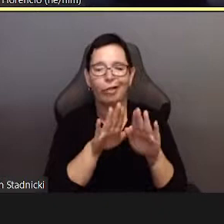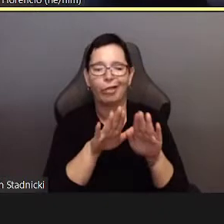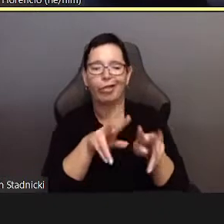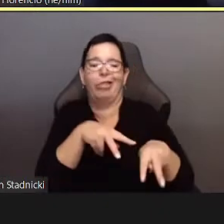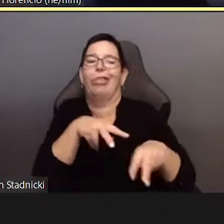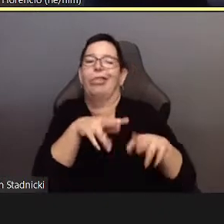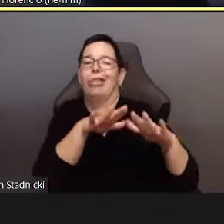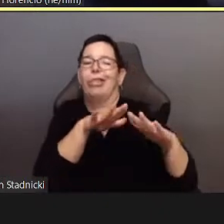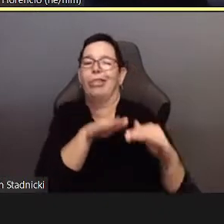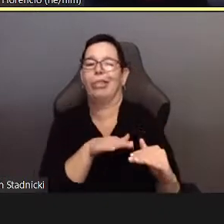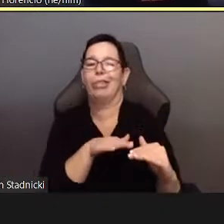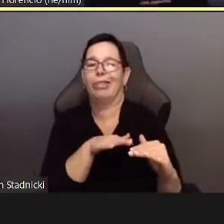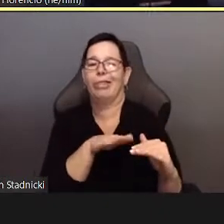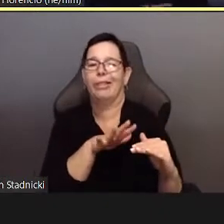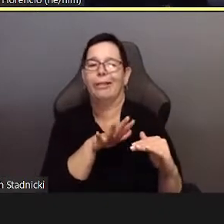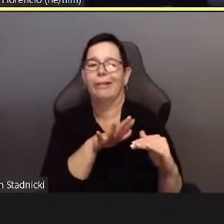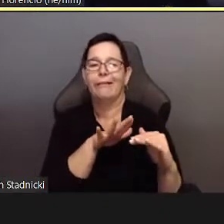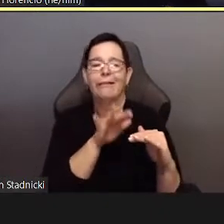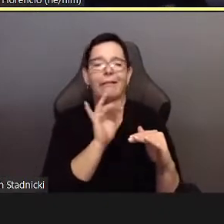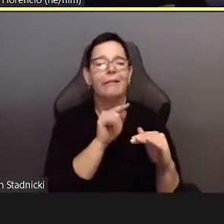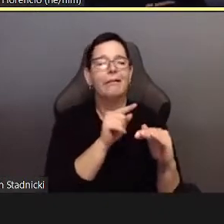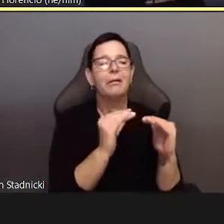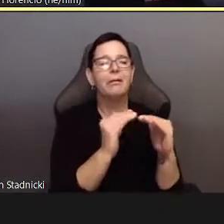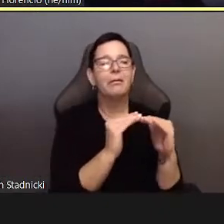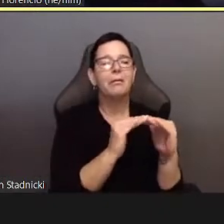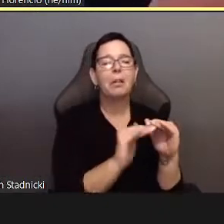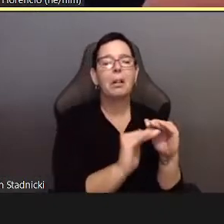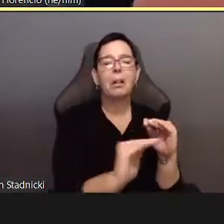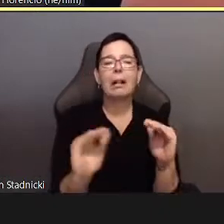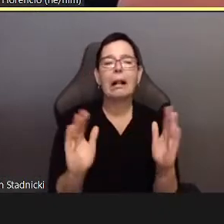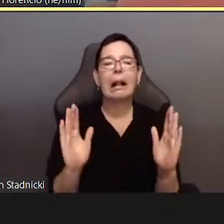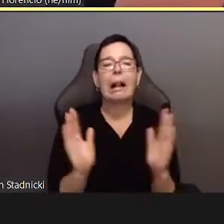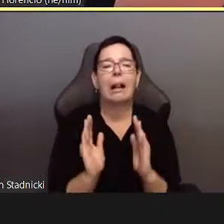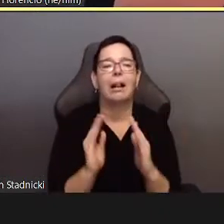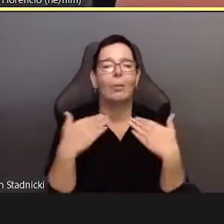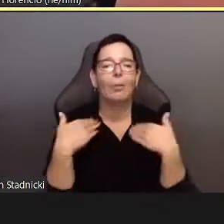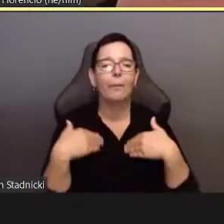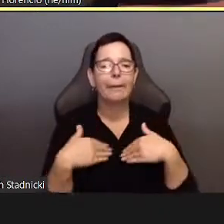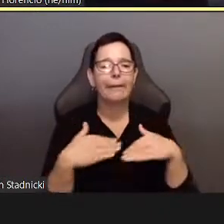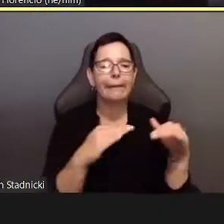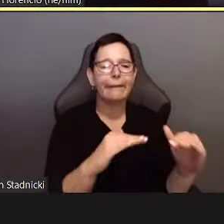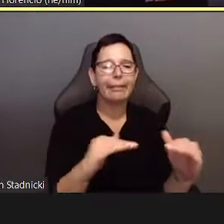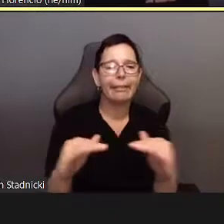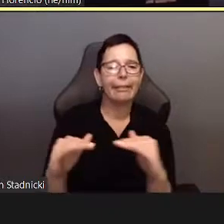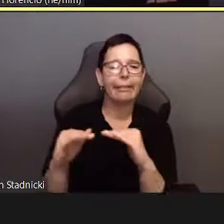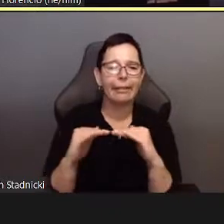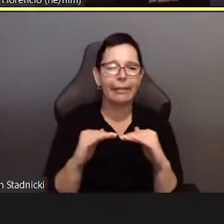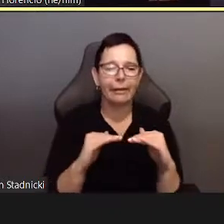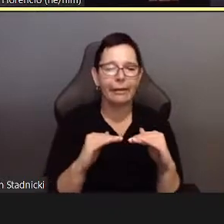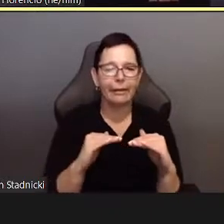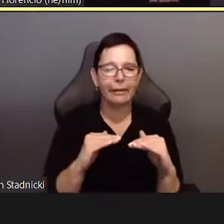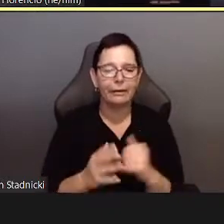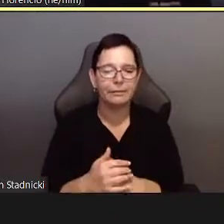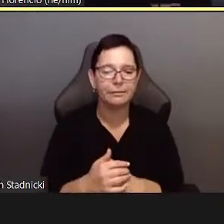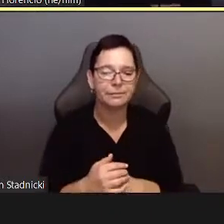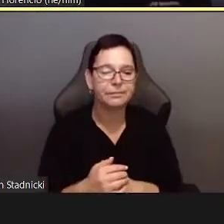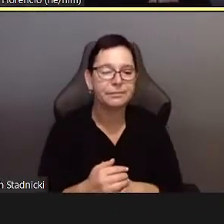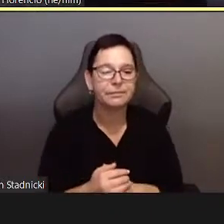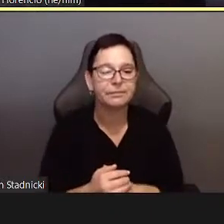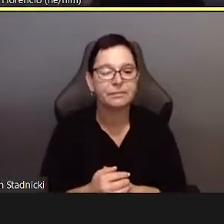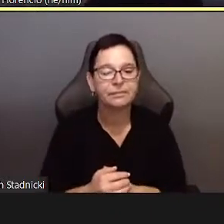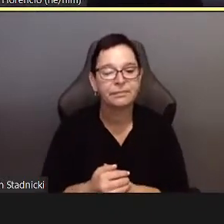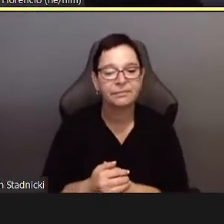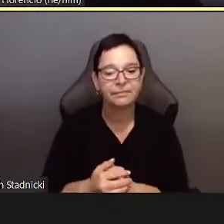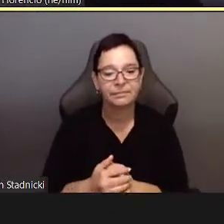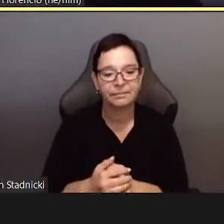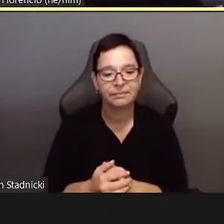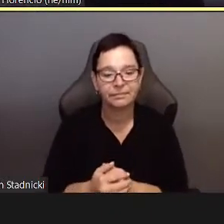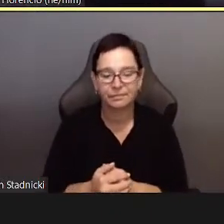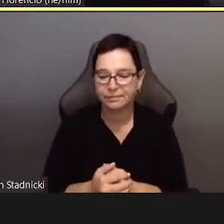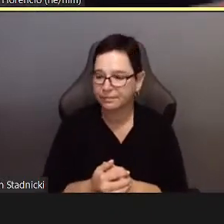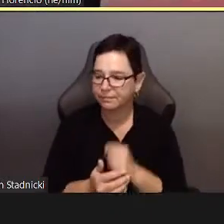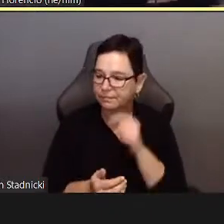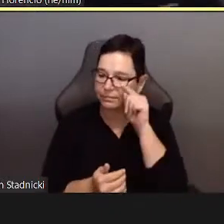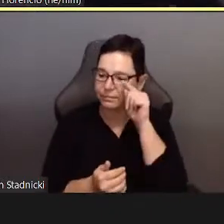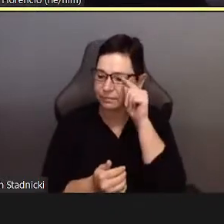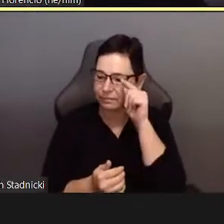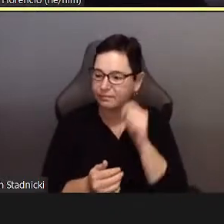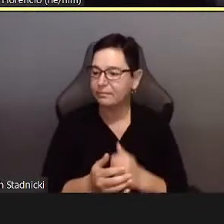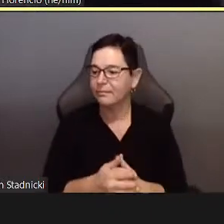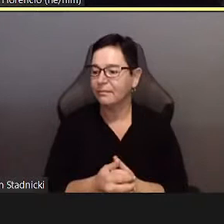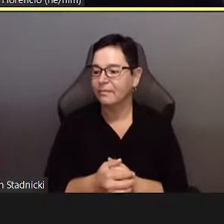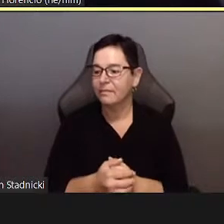is one designed to preserve from a nightmare of ontological obscenity, from the prospect of the breakdown of the human itself